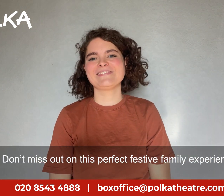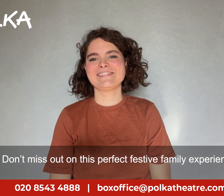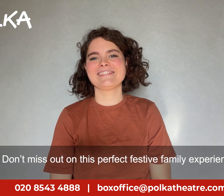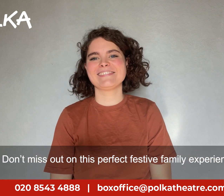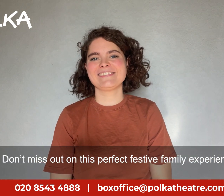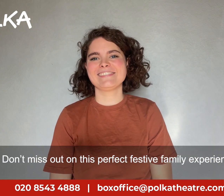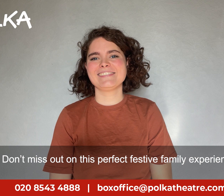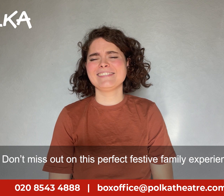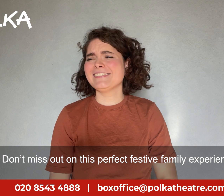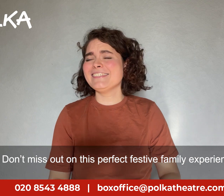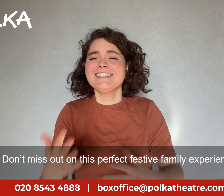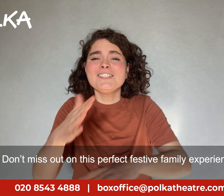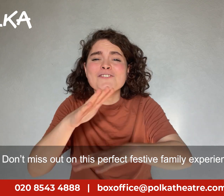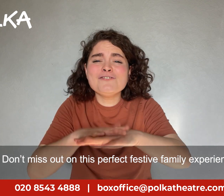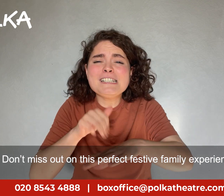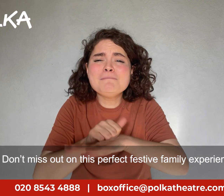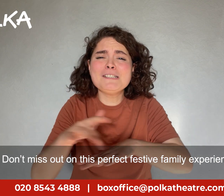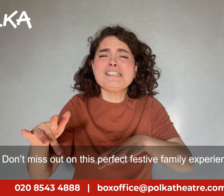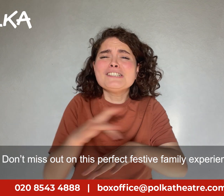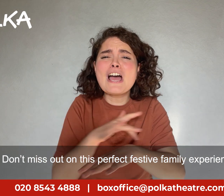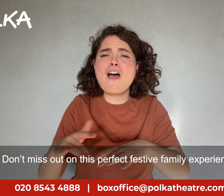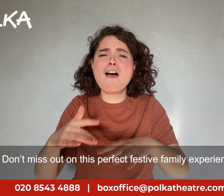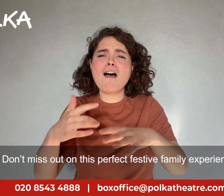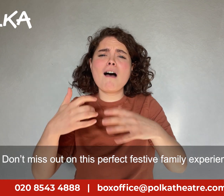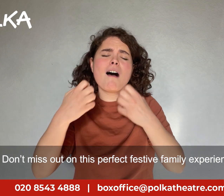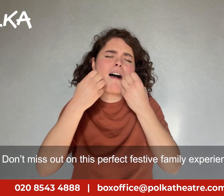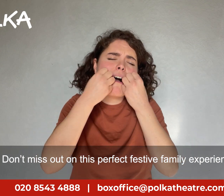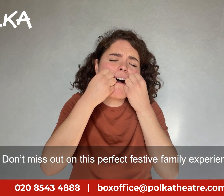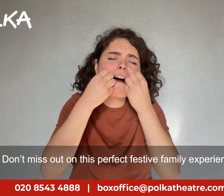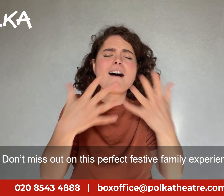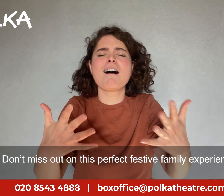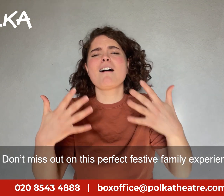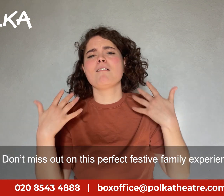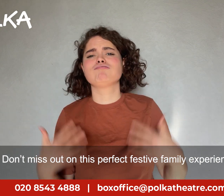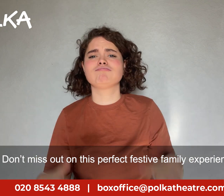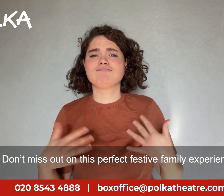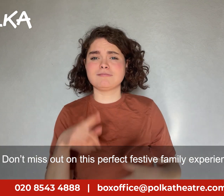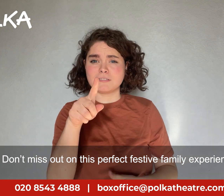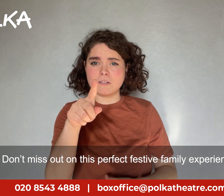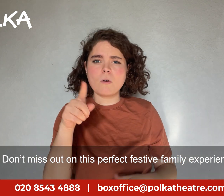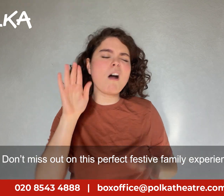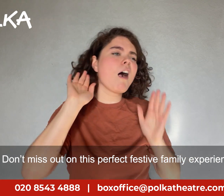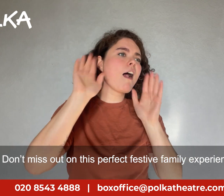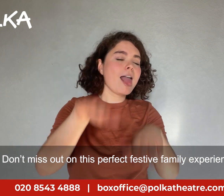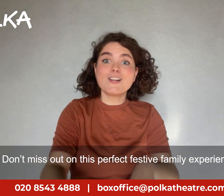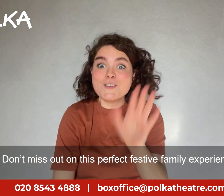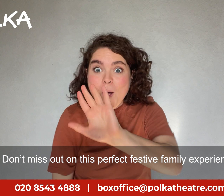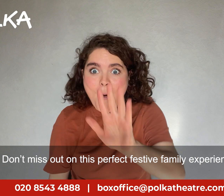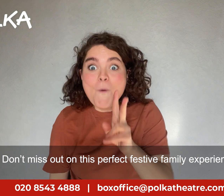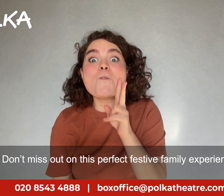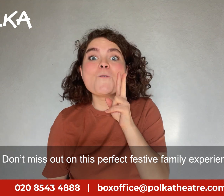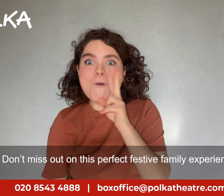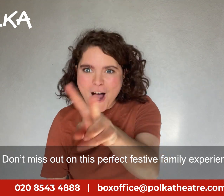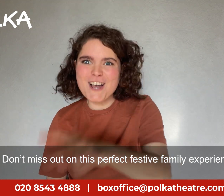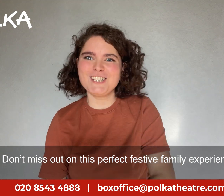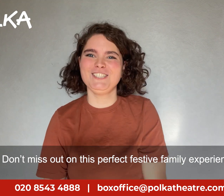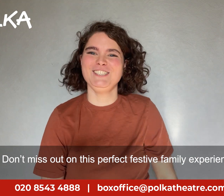Don't miss out on this perfect festive family experience